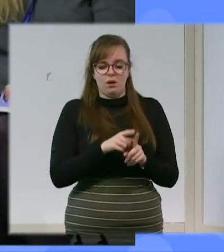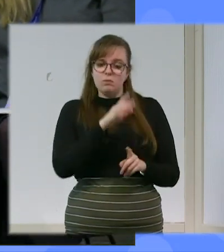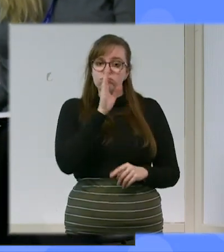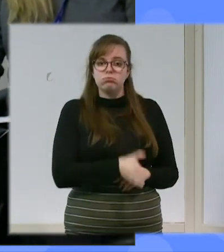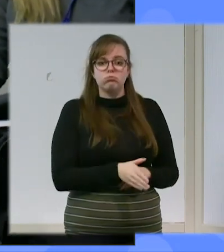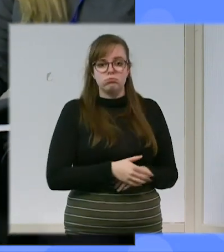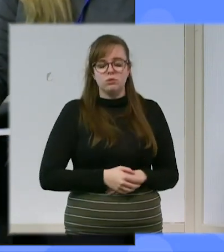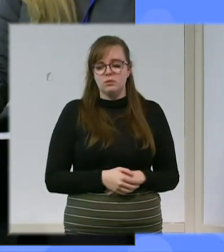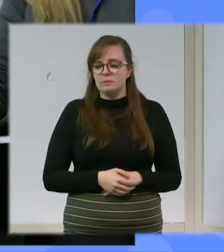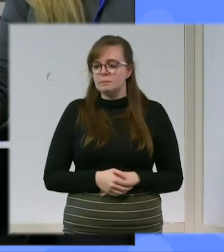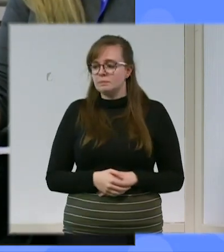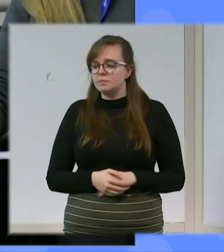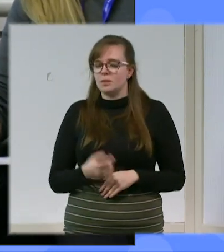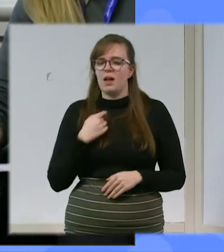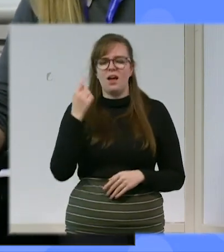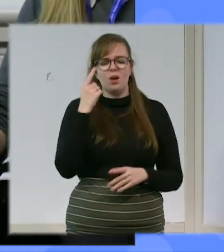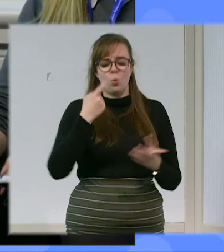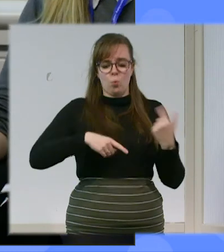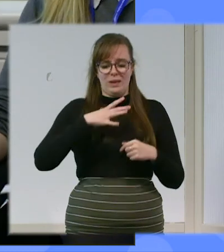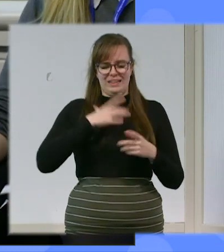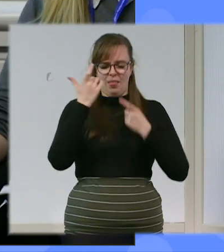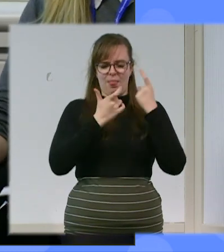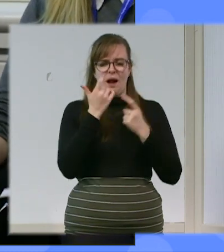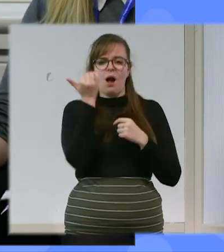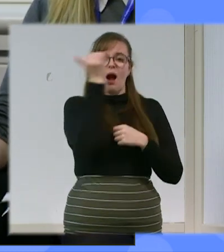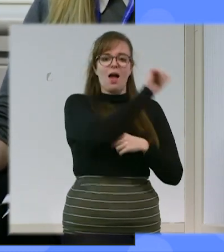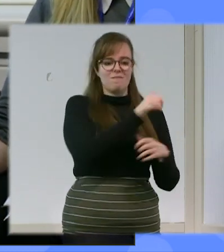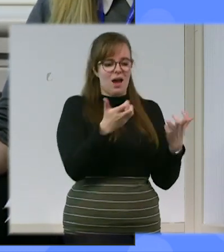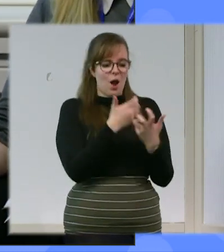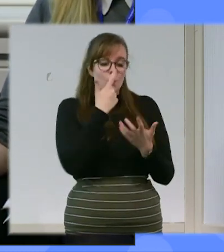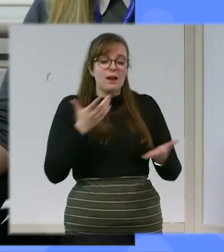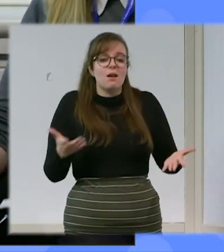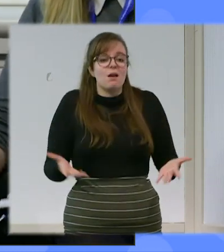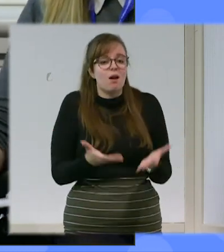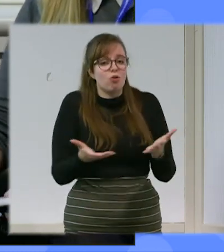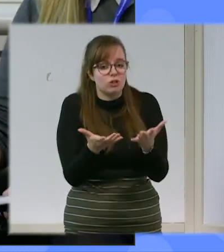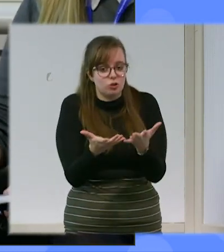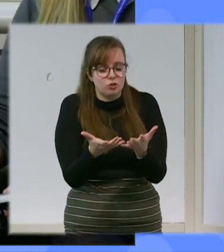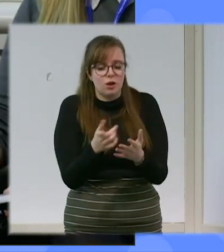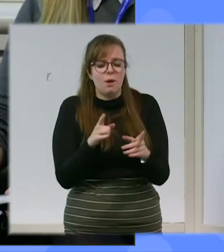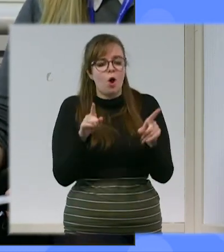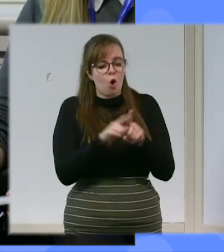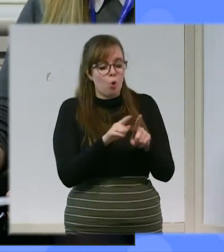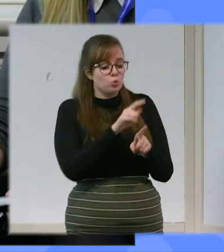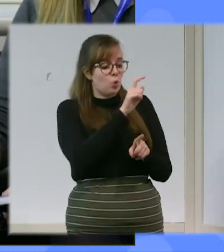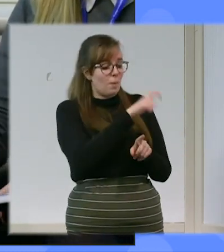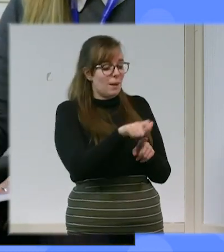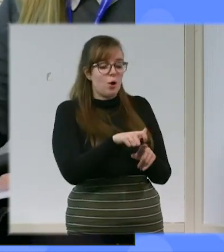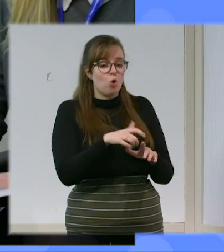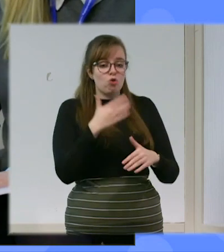on this point I think we need to think about cleverly about who we use it to encourage and then also penalize those who don't so I'm not saying this is a